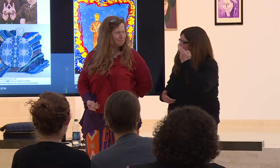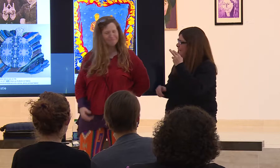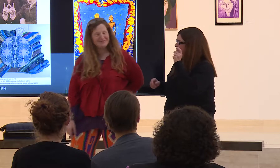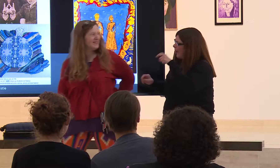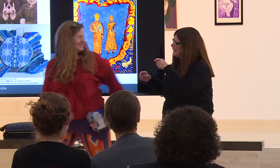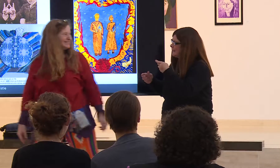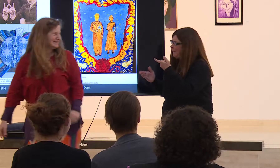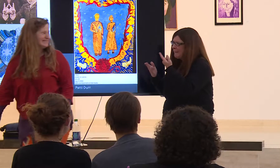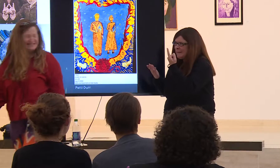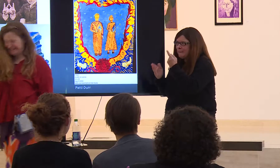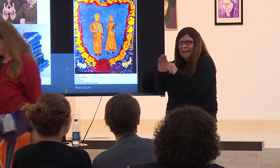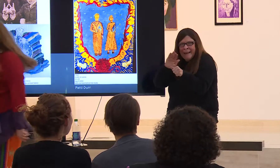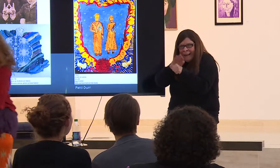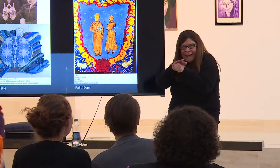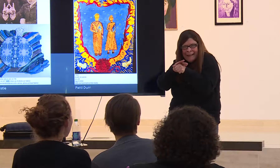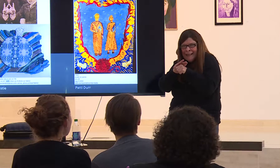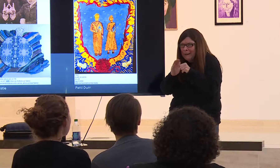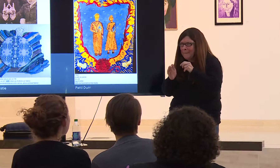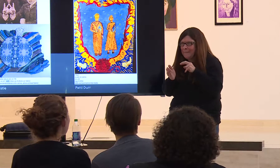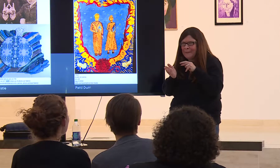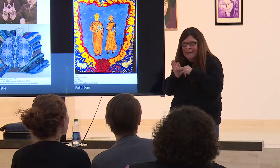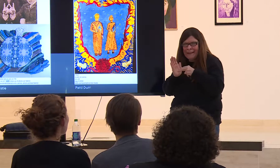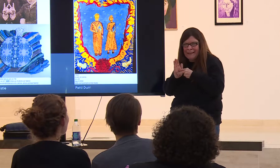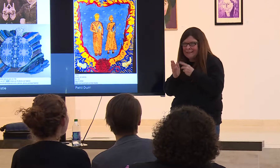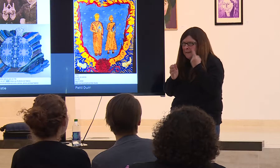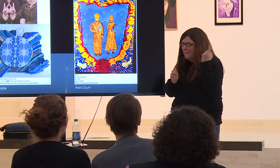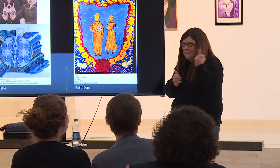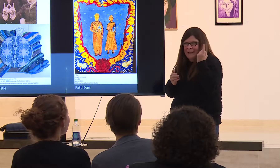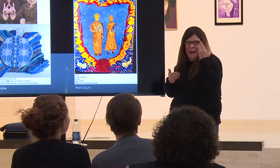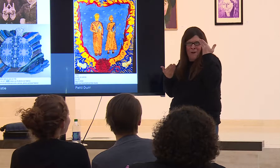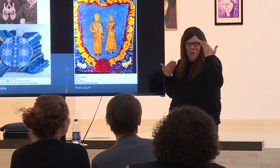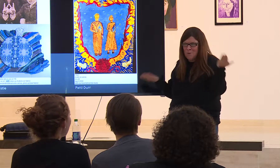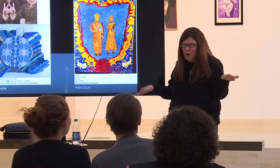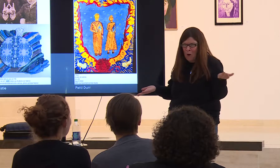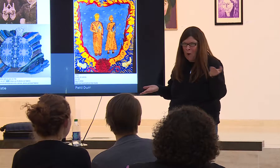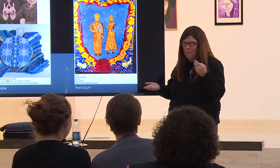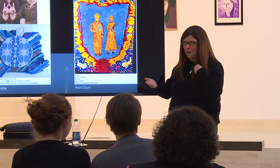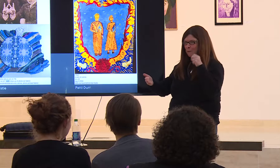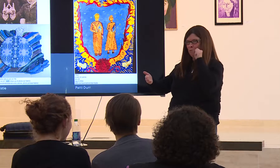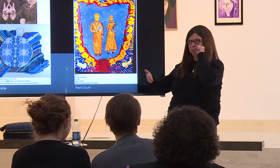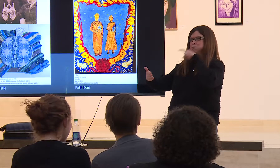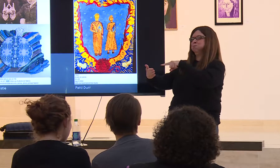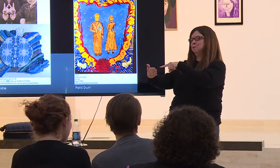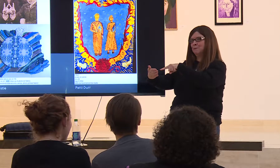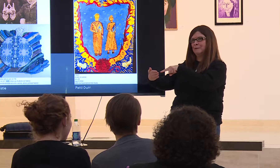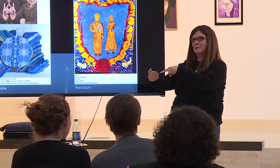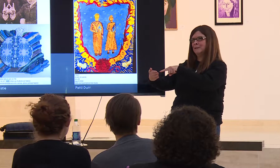Nancy: And so, looking at that picture, you have to think there's some hidden reason, there's some reason